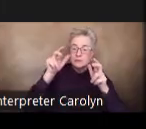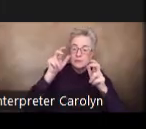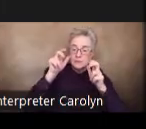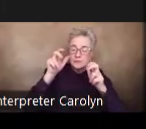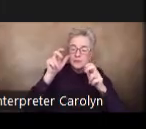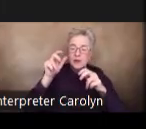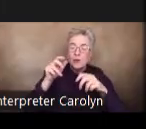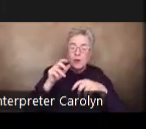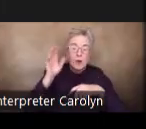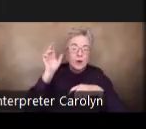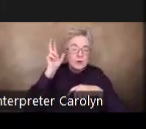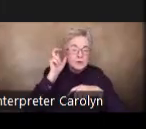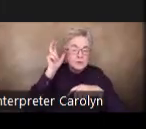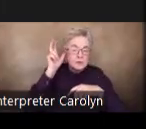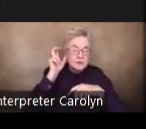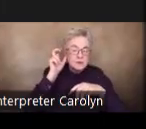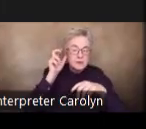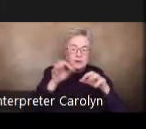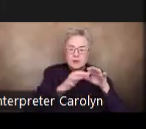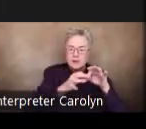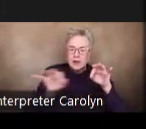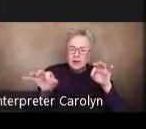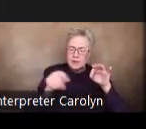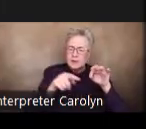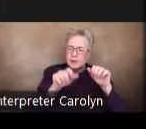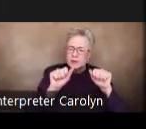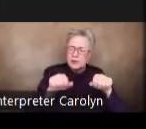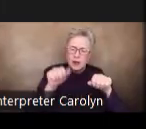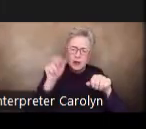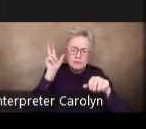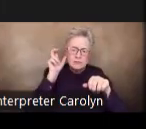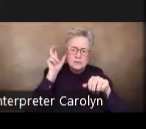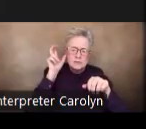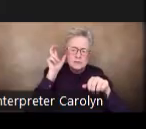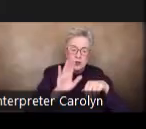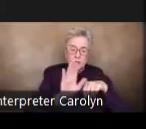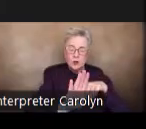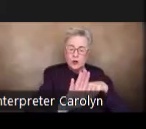than the motor skills, her motor skills for speech. So her brain